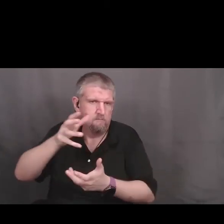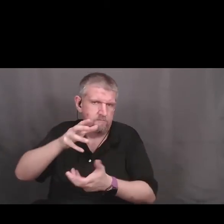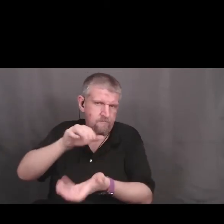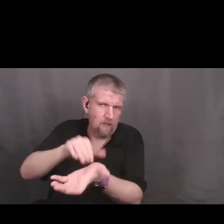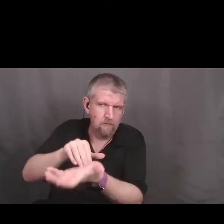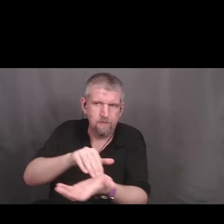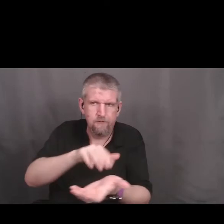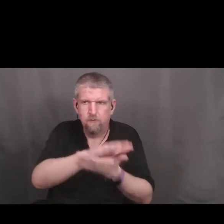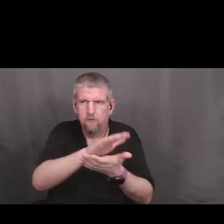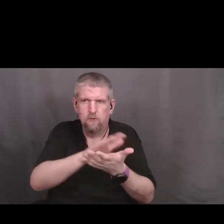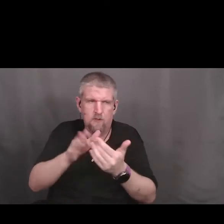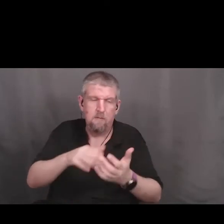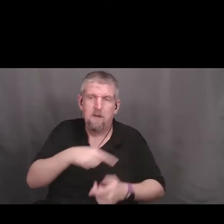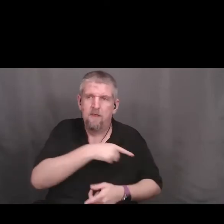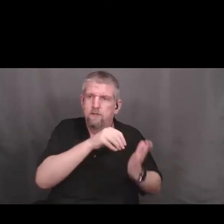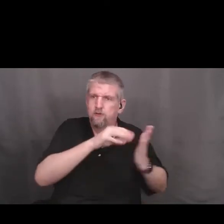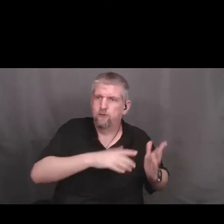but the student is still maintaining the rights.